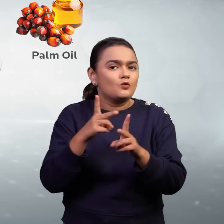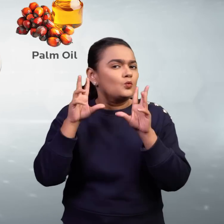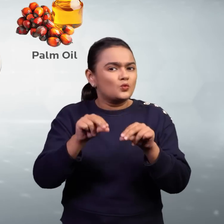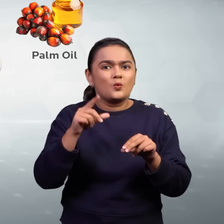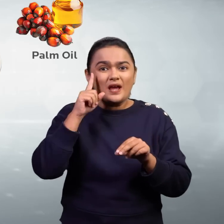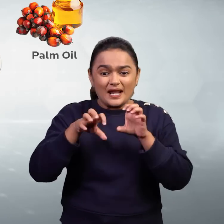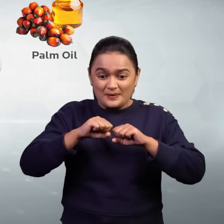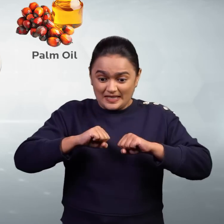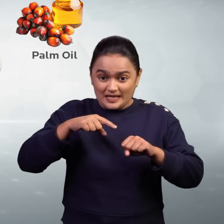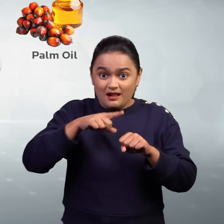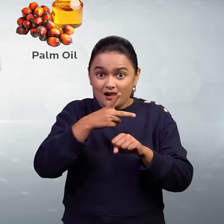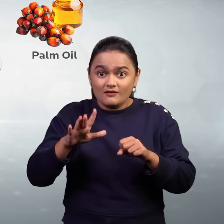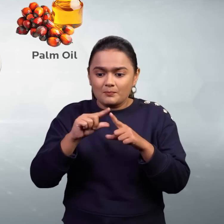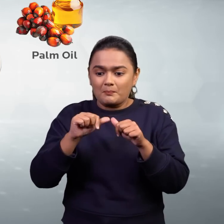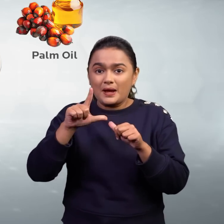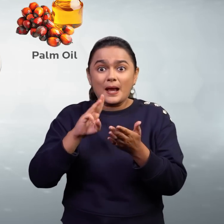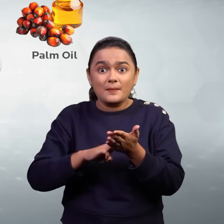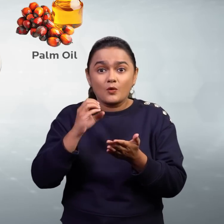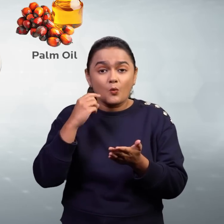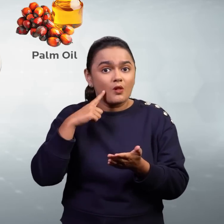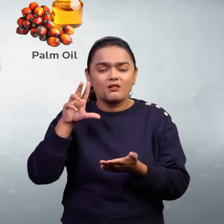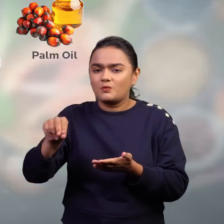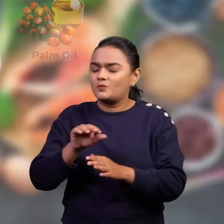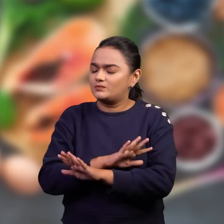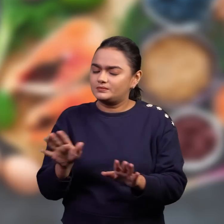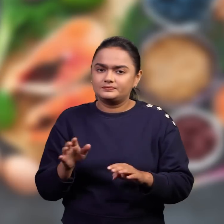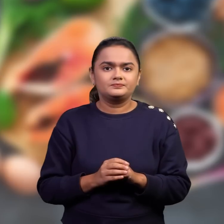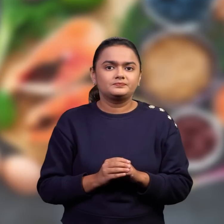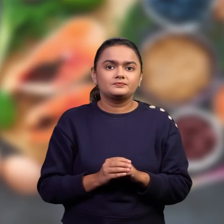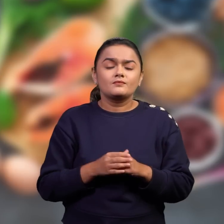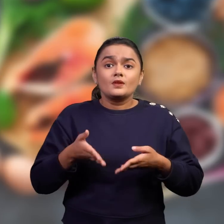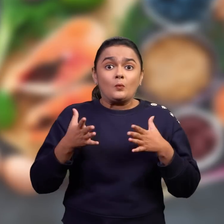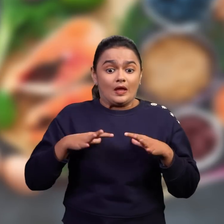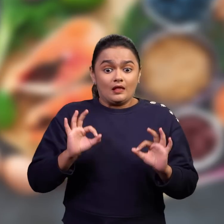Do not consume animal fat and palm oil. What will healthy diet include?